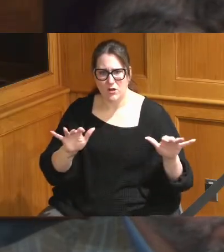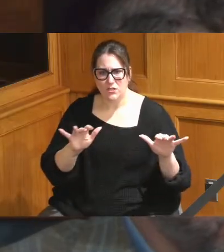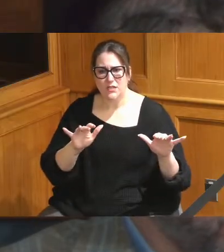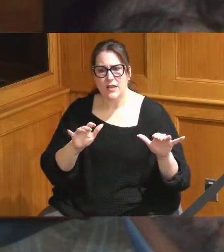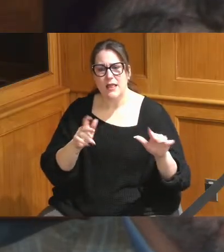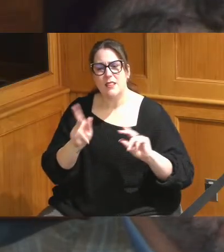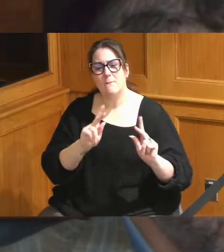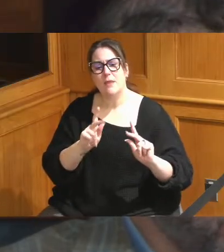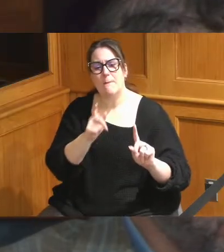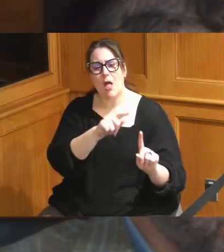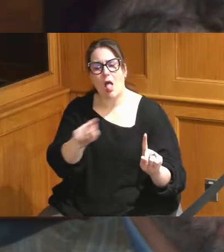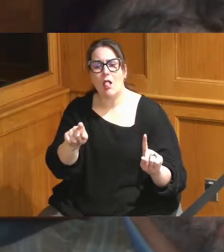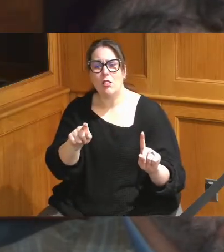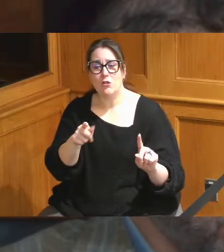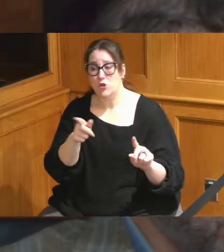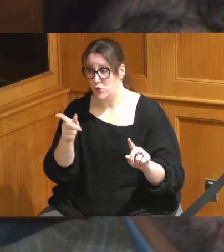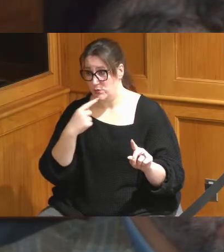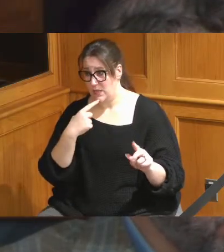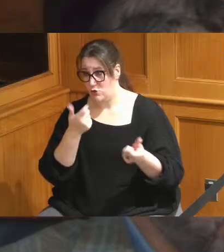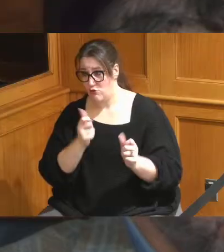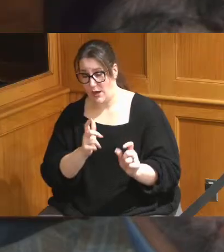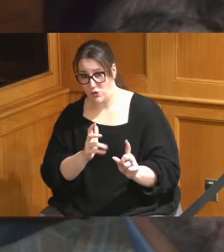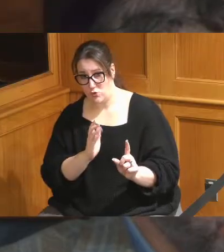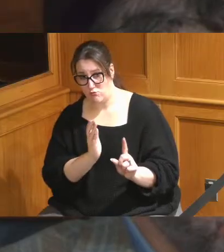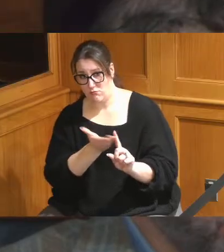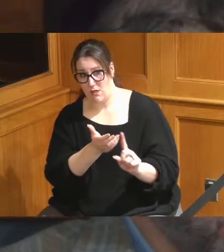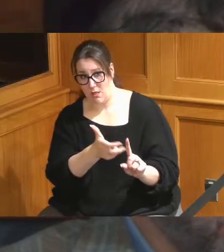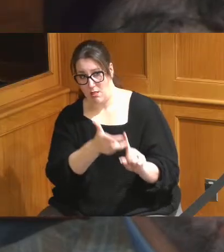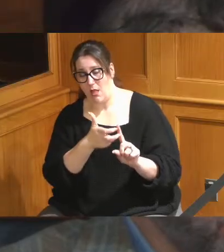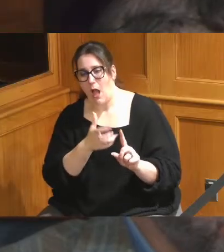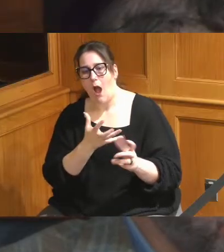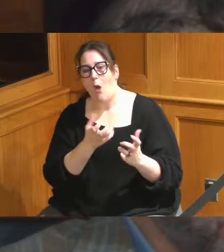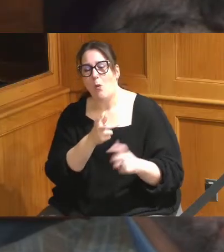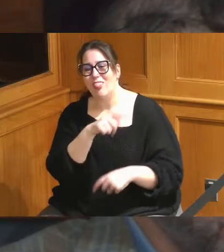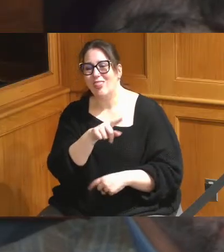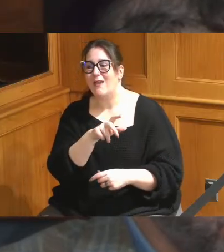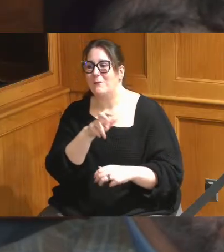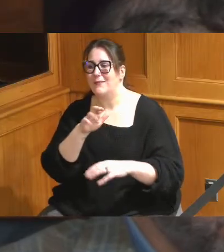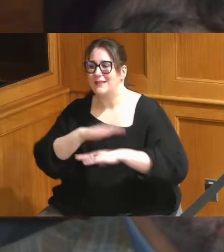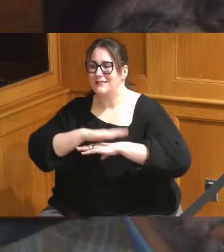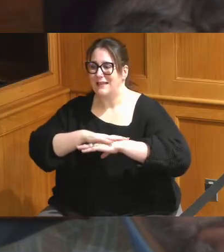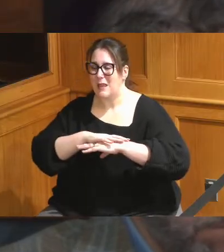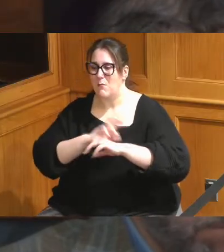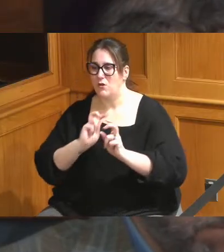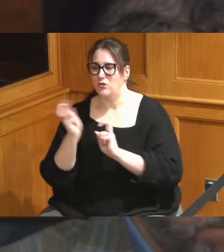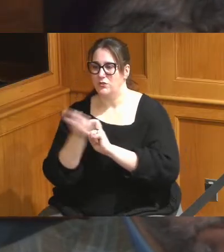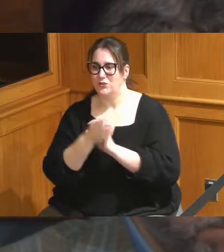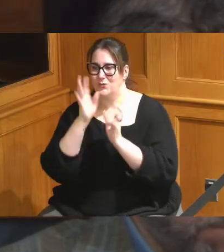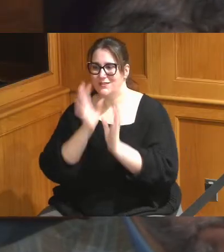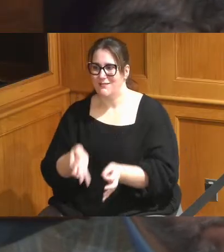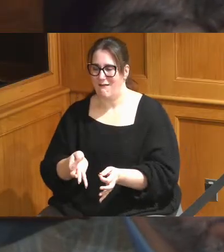I want those people at the table. The other thing is you have a 10y year or 11-year plan. You said